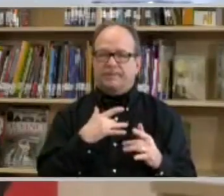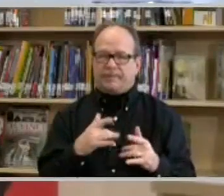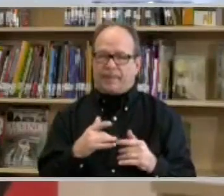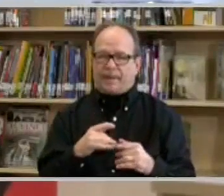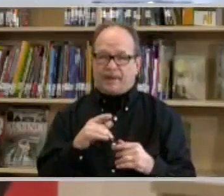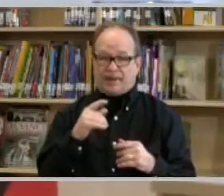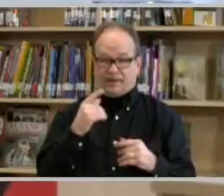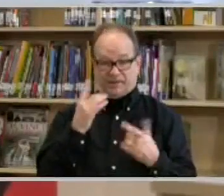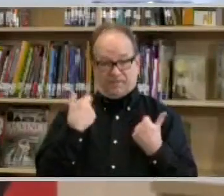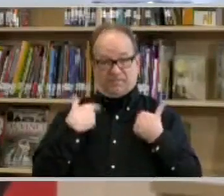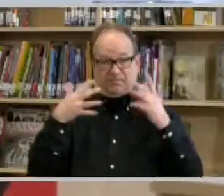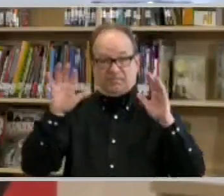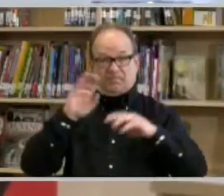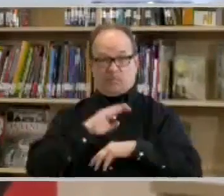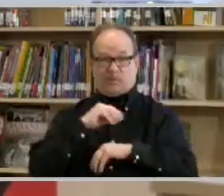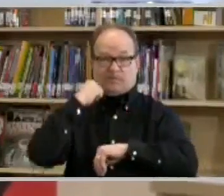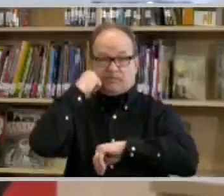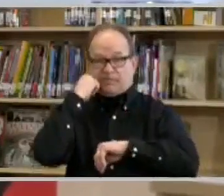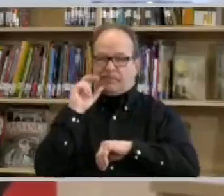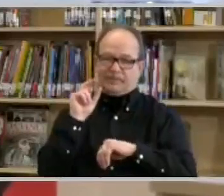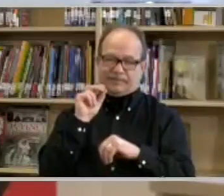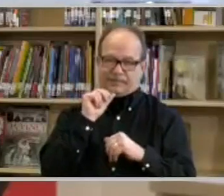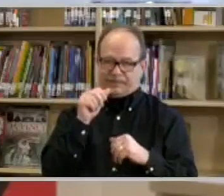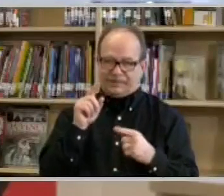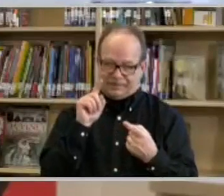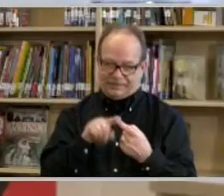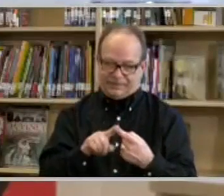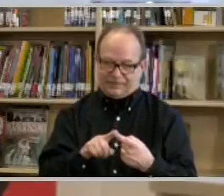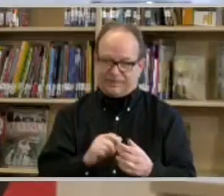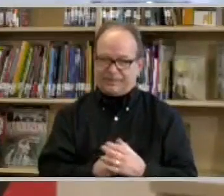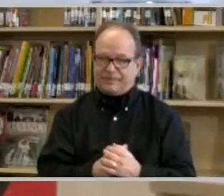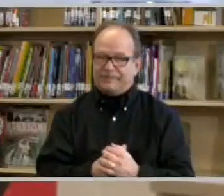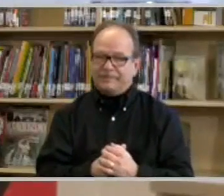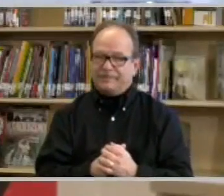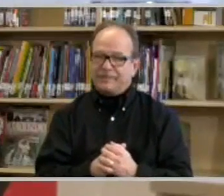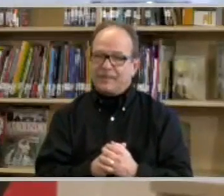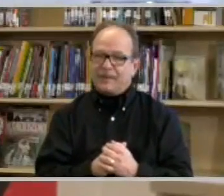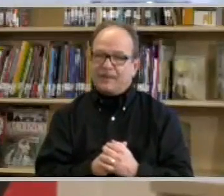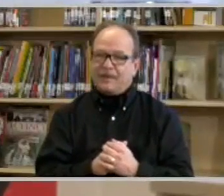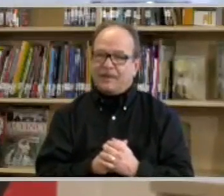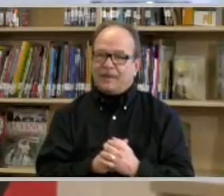DOWN AND ROBBERIES DOWN, NONE OF